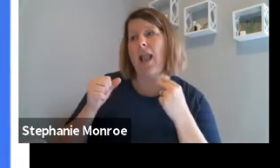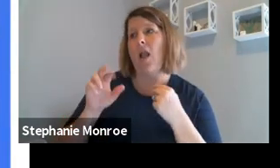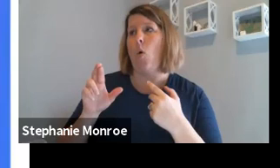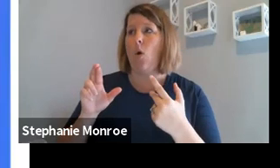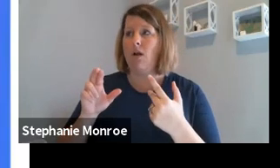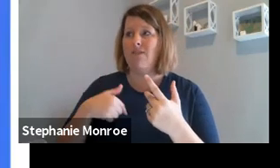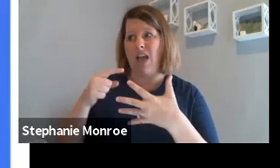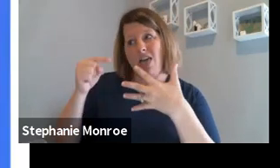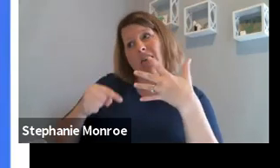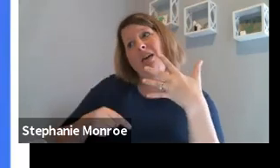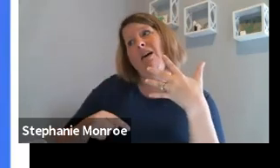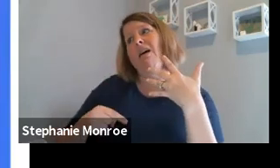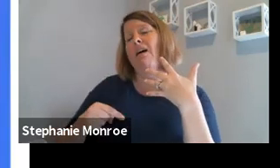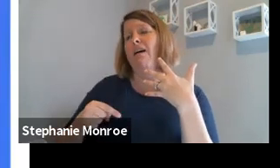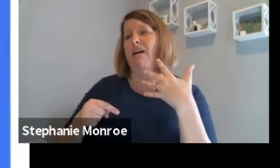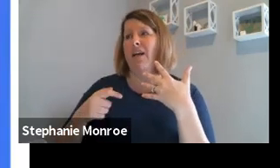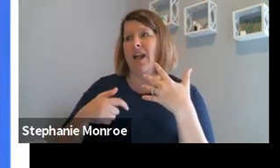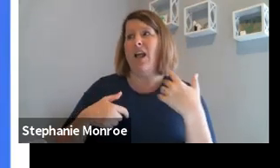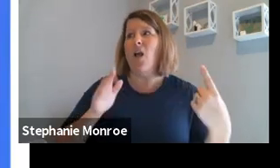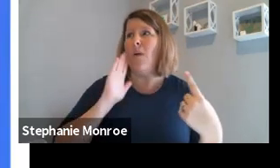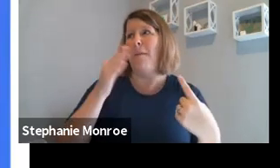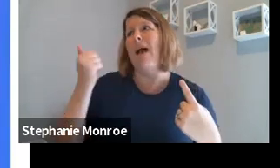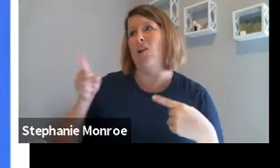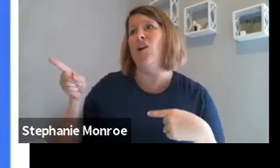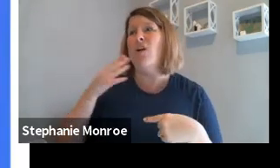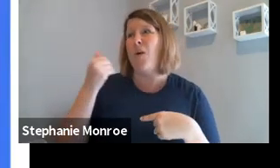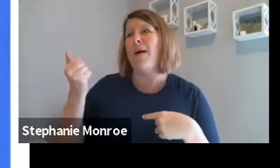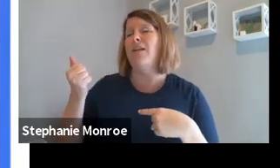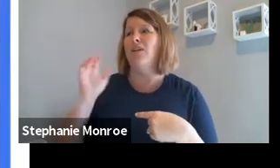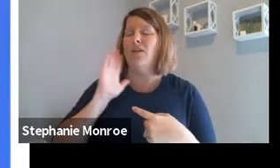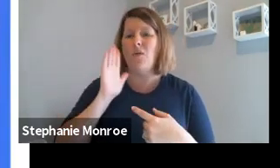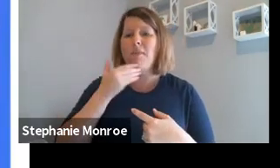the victims would have a long list of things, that if they feel that they do differently,